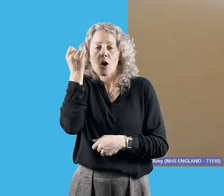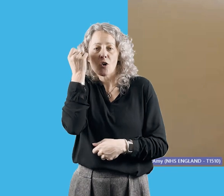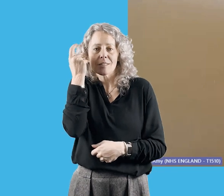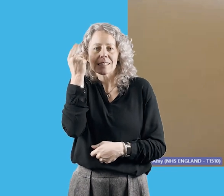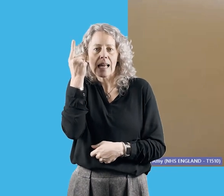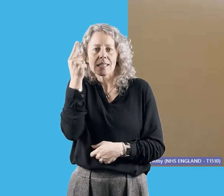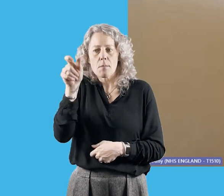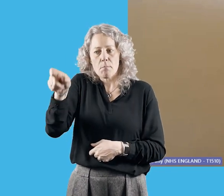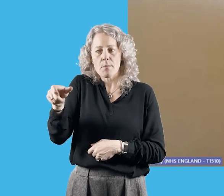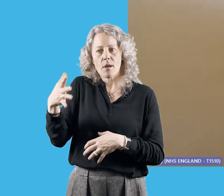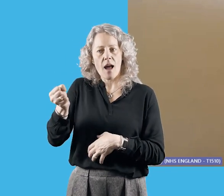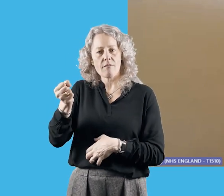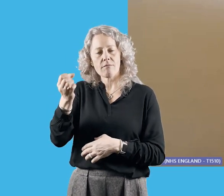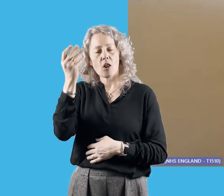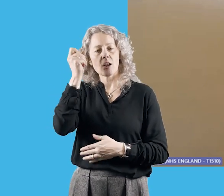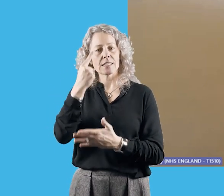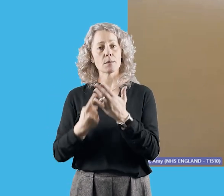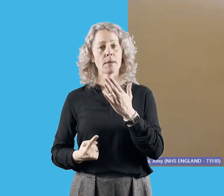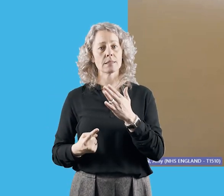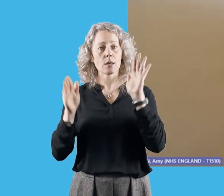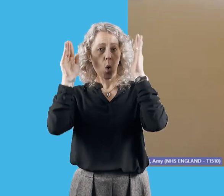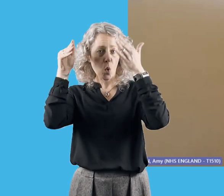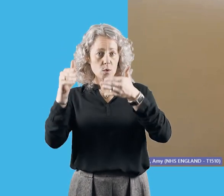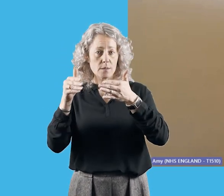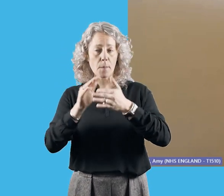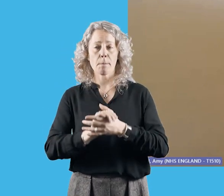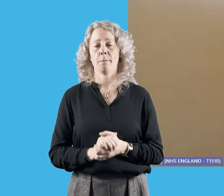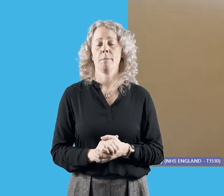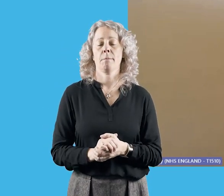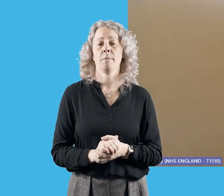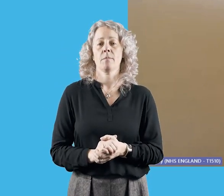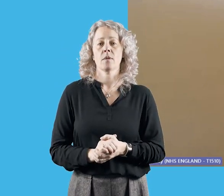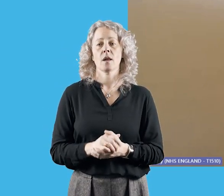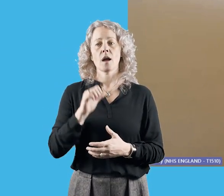understanding of people with a learning disability and autistic